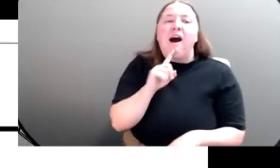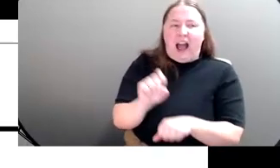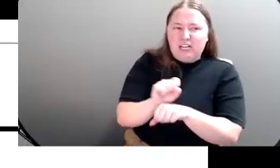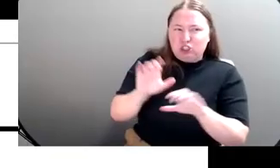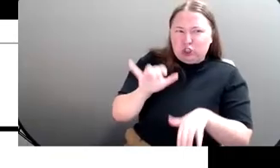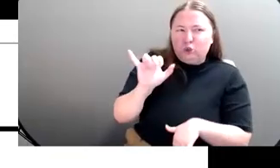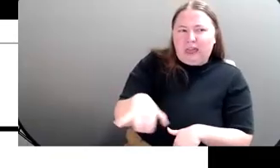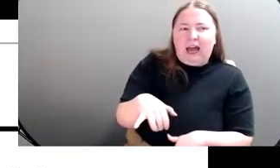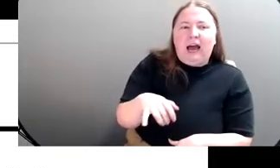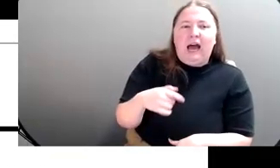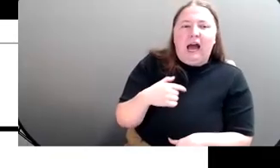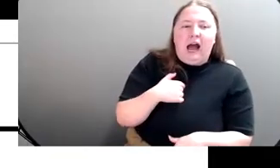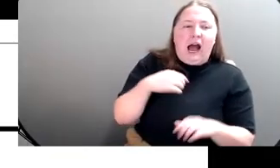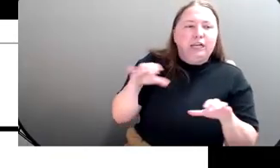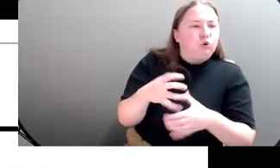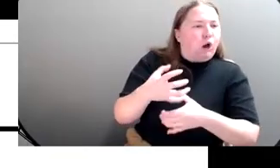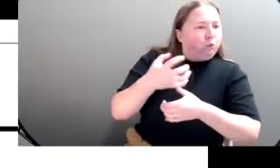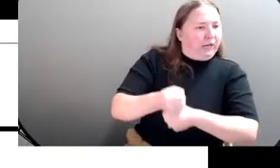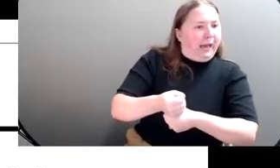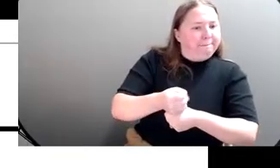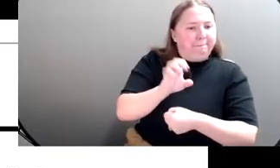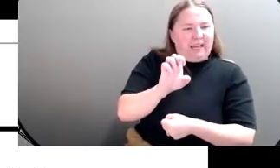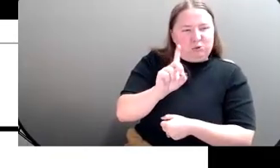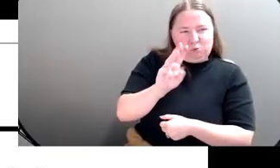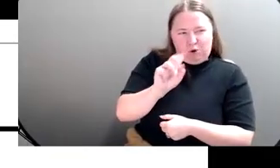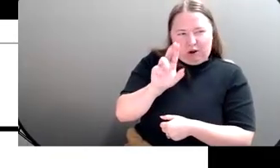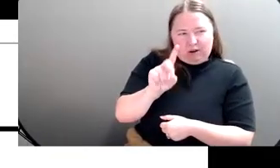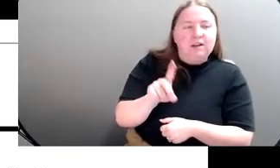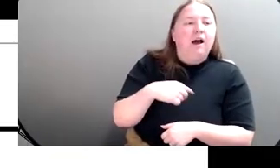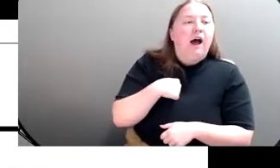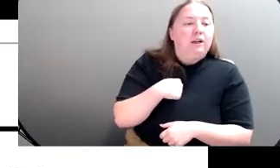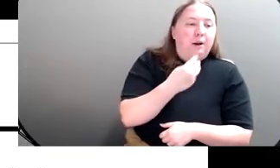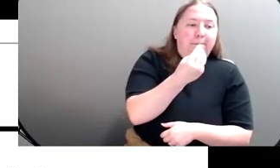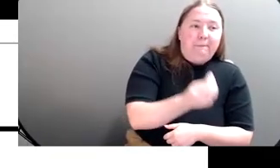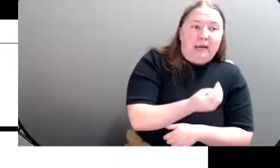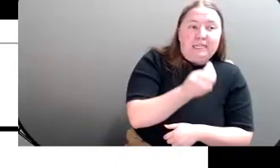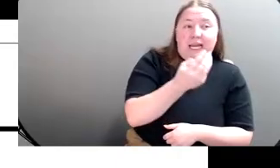What I do is I do like a recap. So I do a Monday, Tuesday recap,